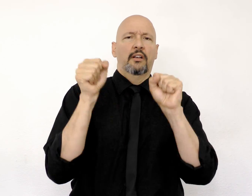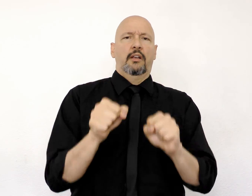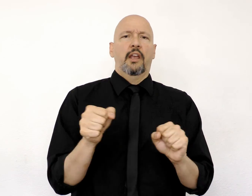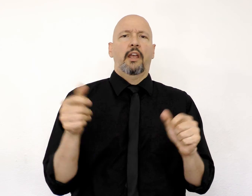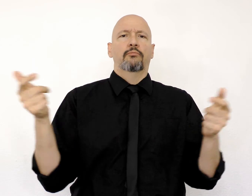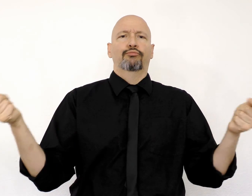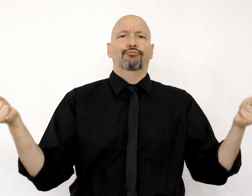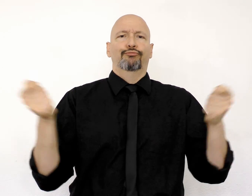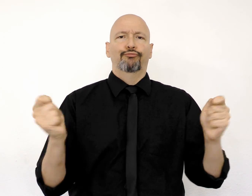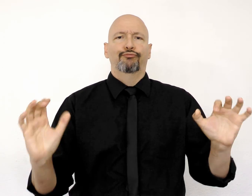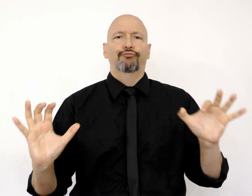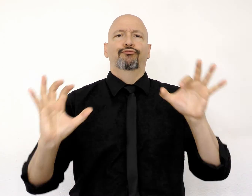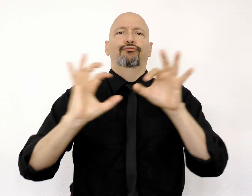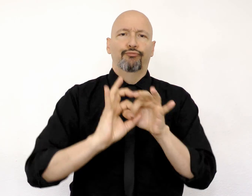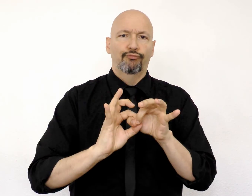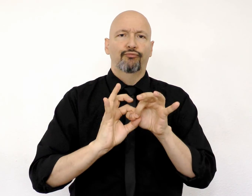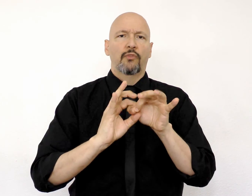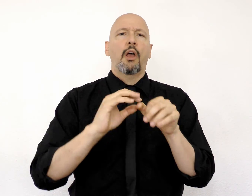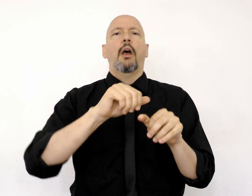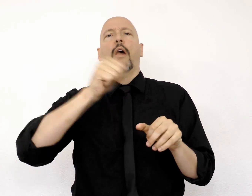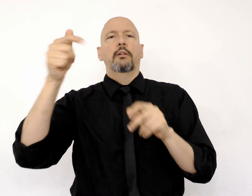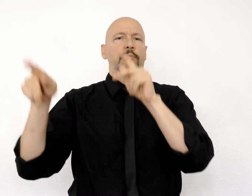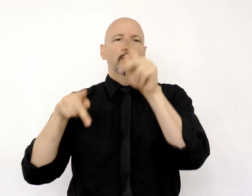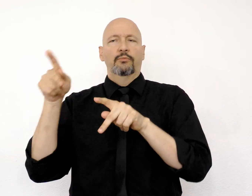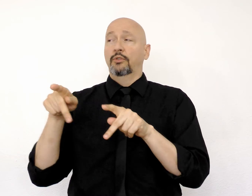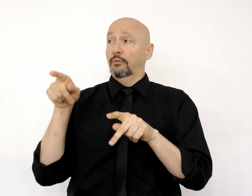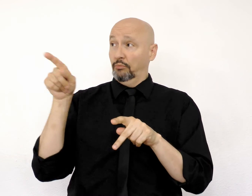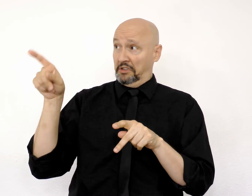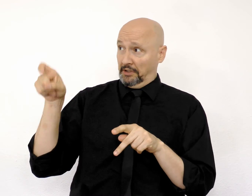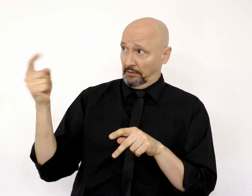It is the person who can connect other people.